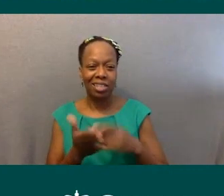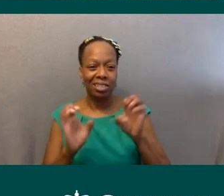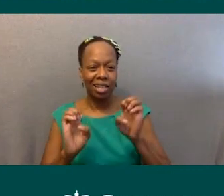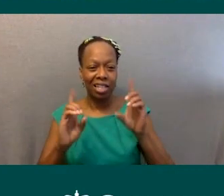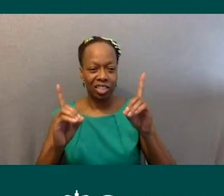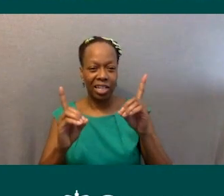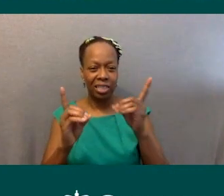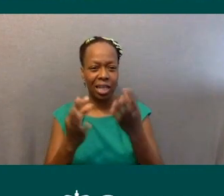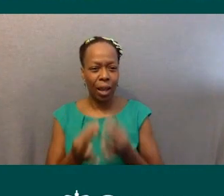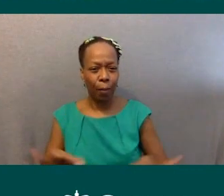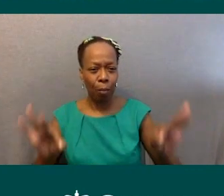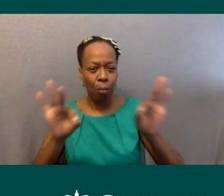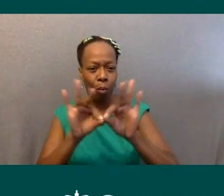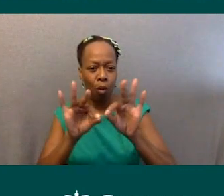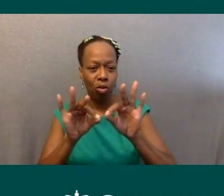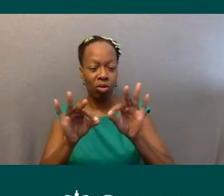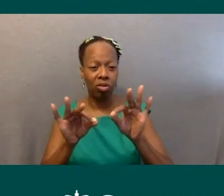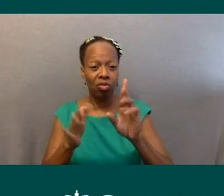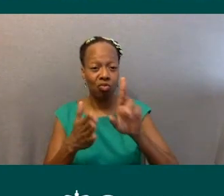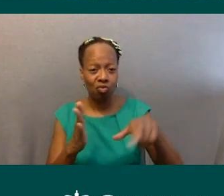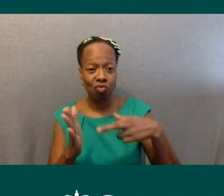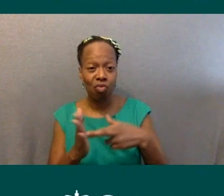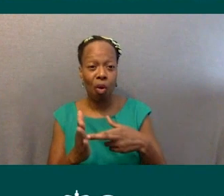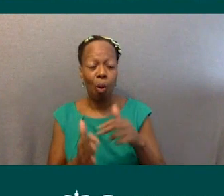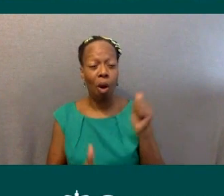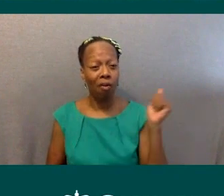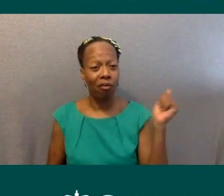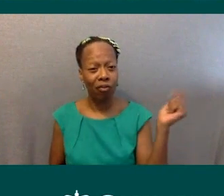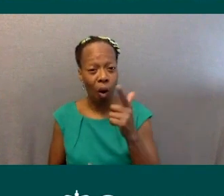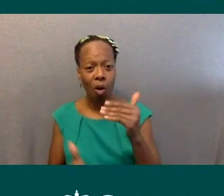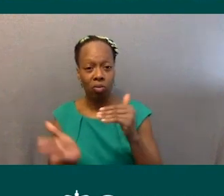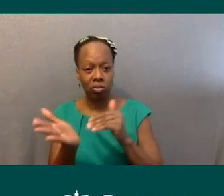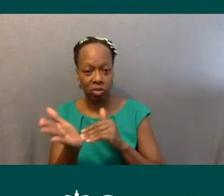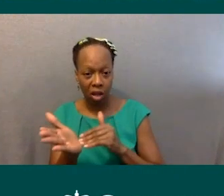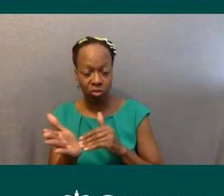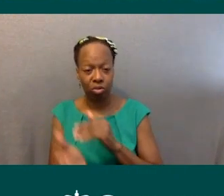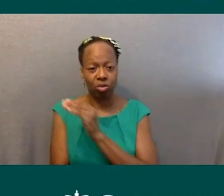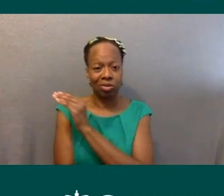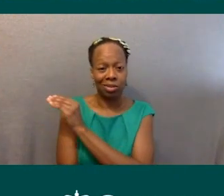and it really is such an important role of all doctors and clinicians and therapists.